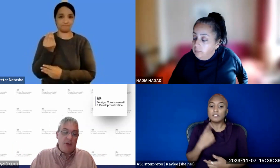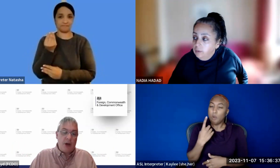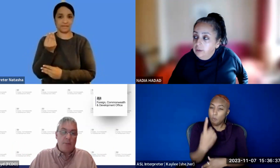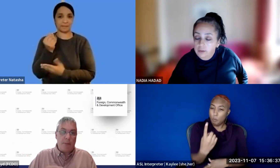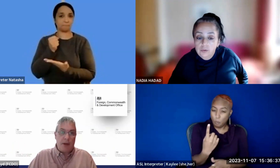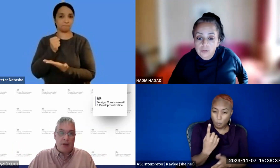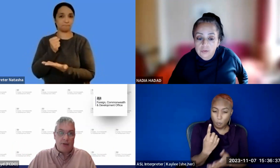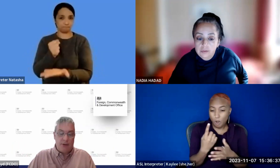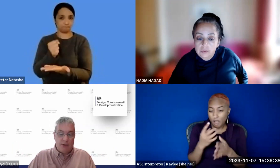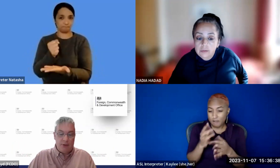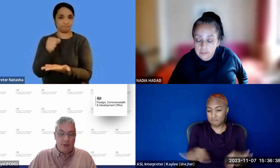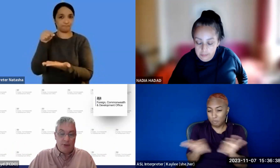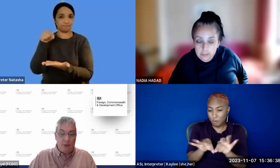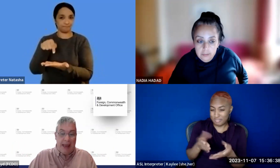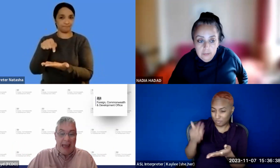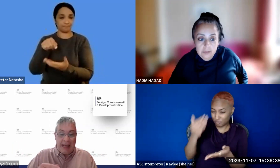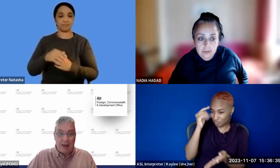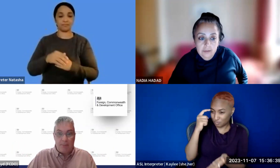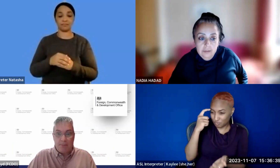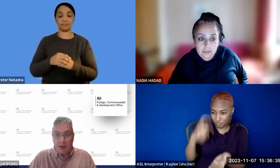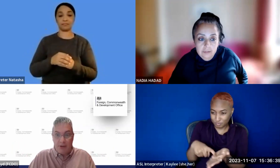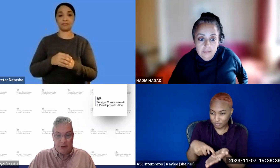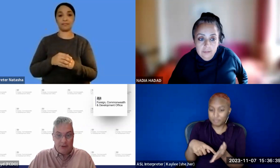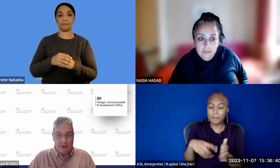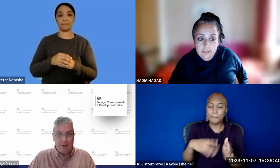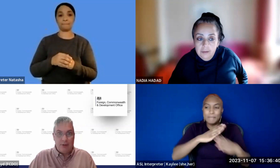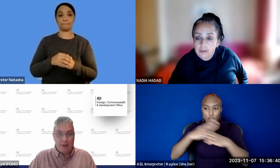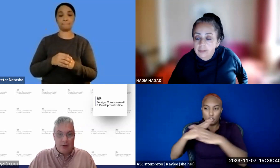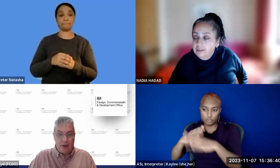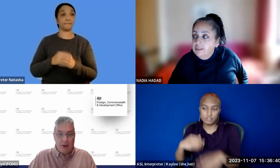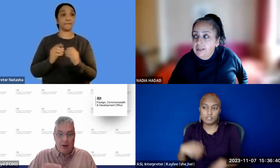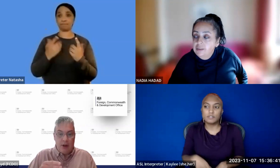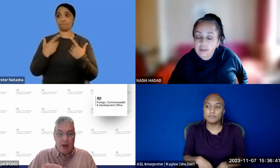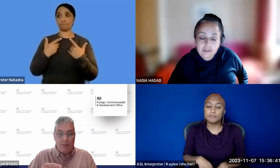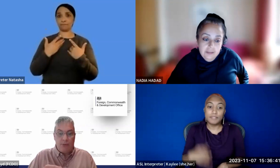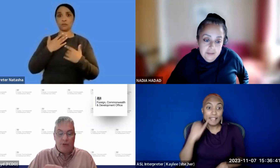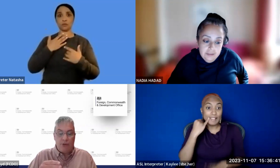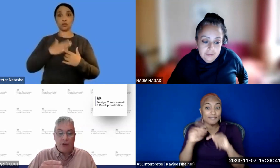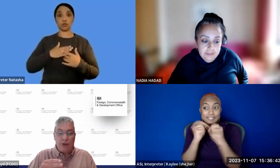If teams are not prepared to allocate budget to the consultative activities,